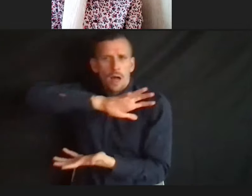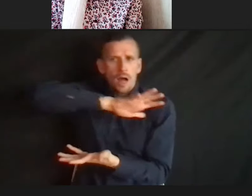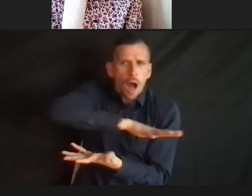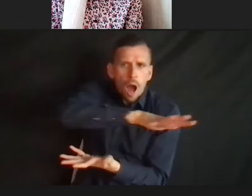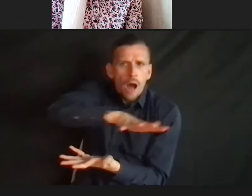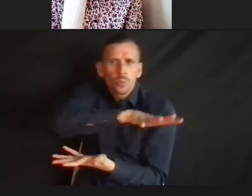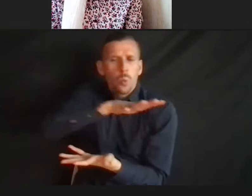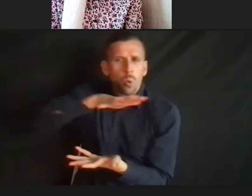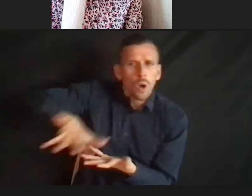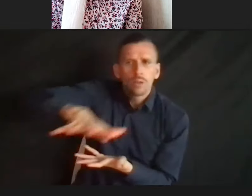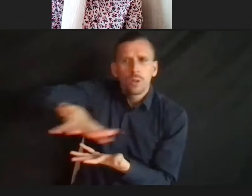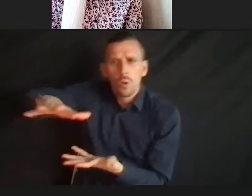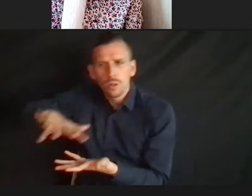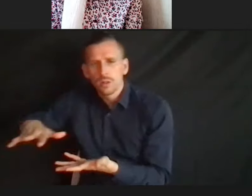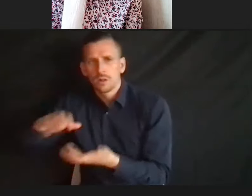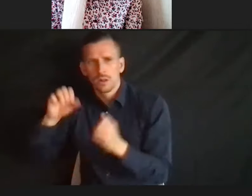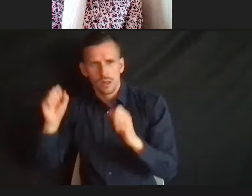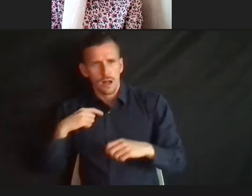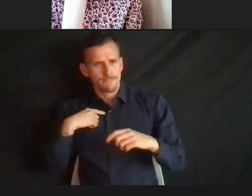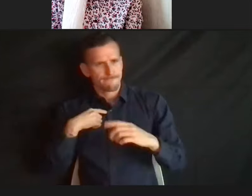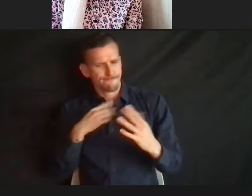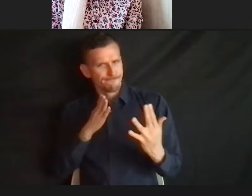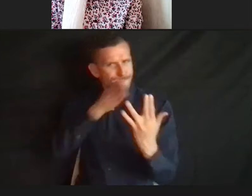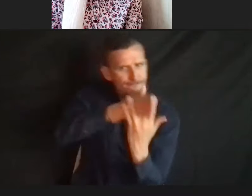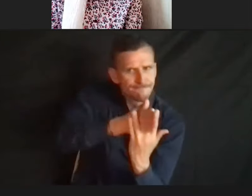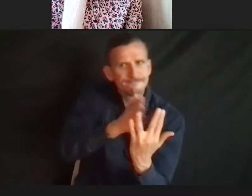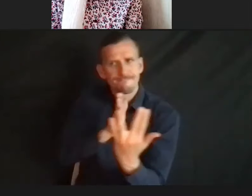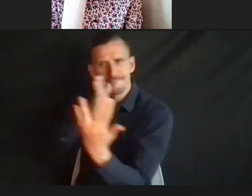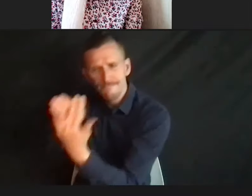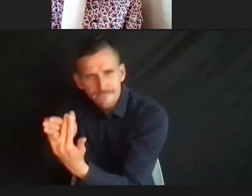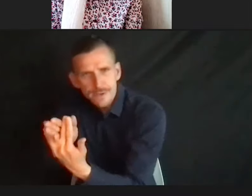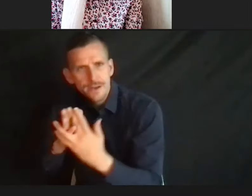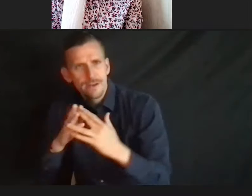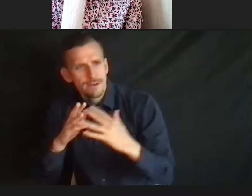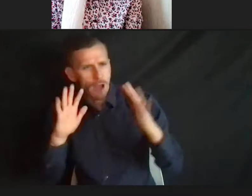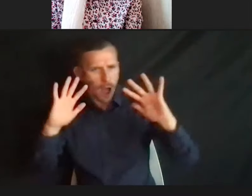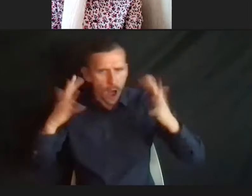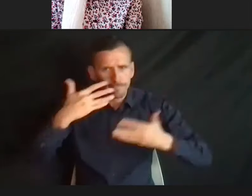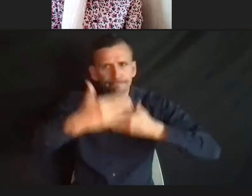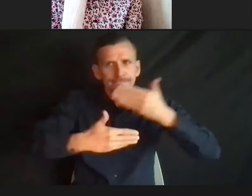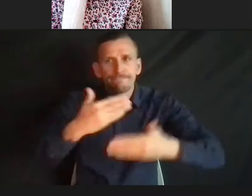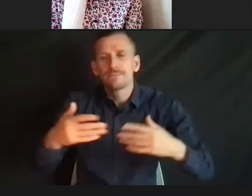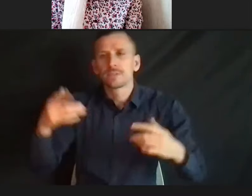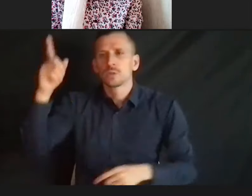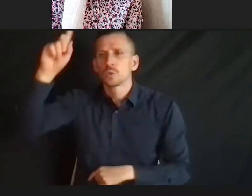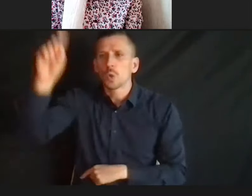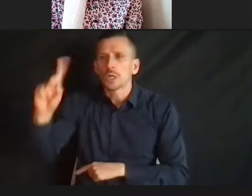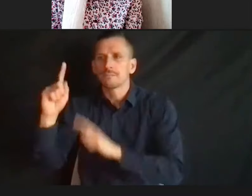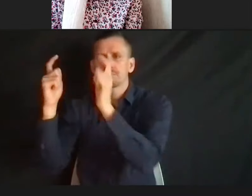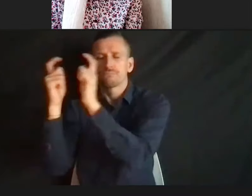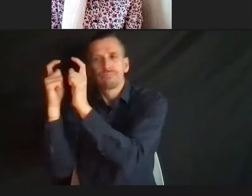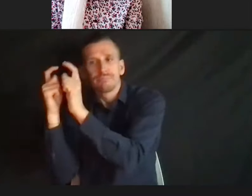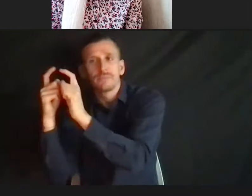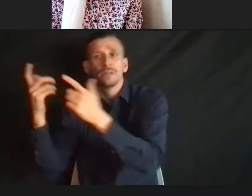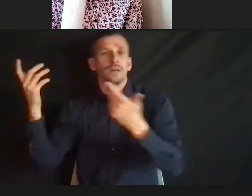build resilience for power stations, to build resilience for health. Disease crosses border,